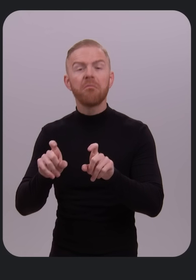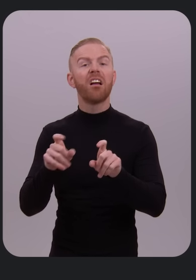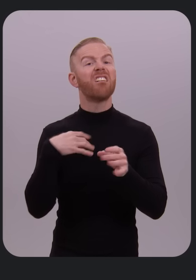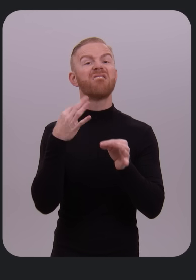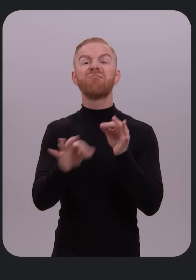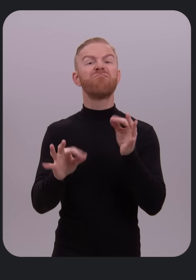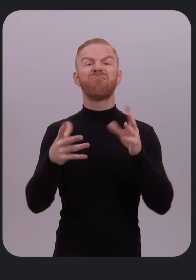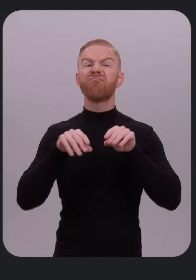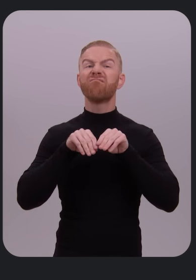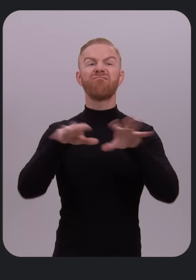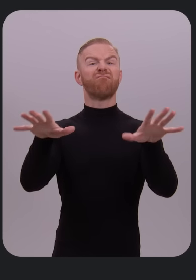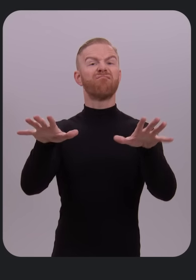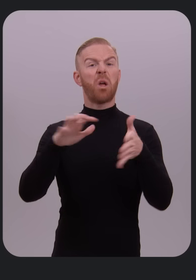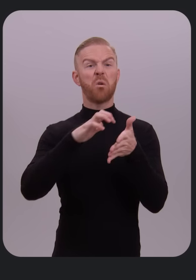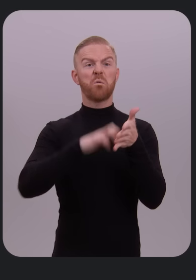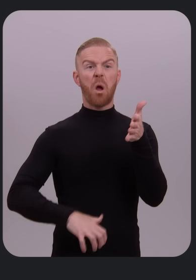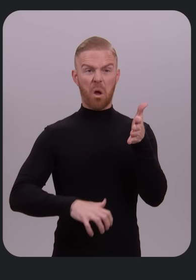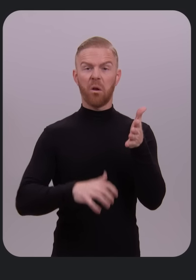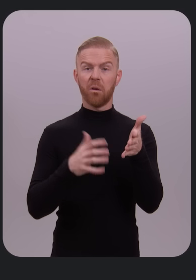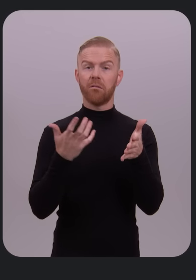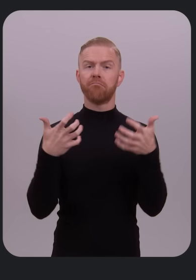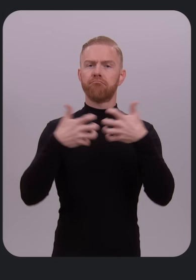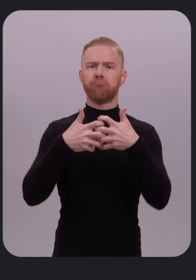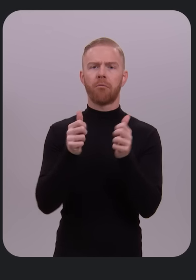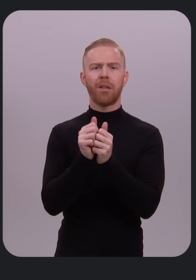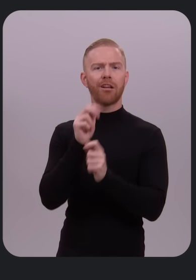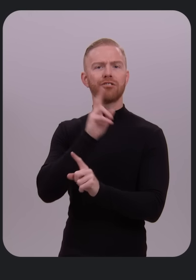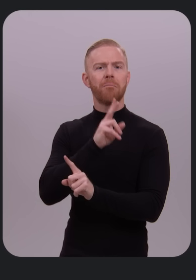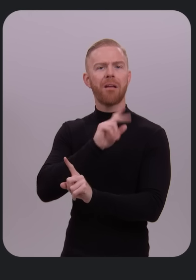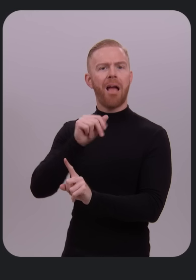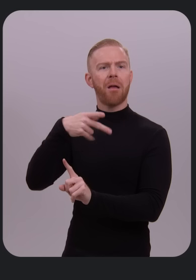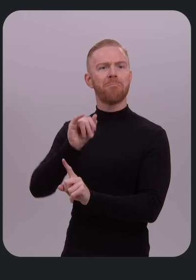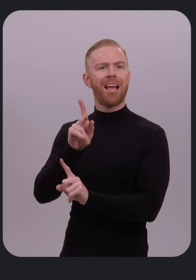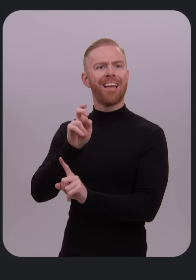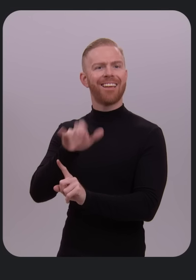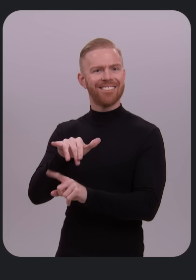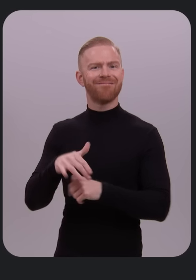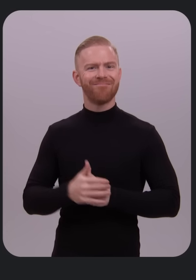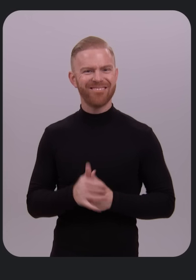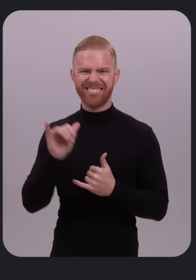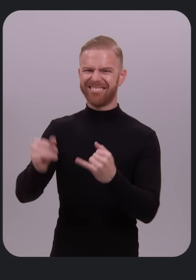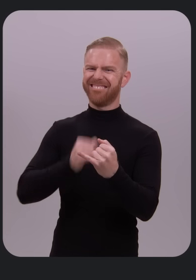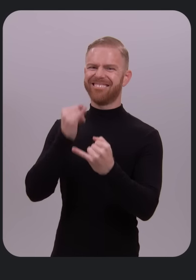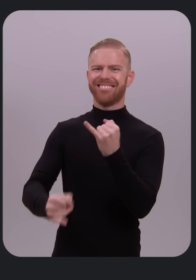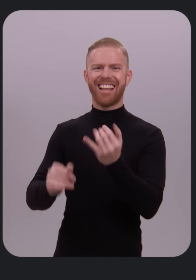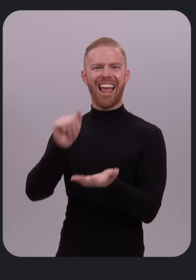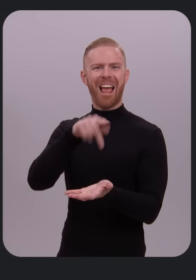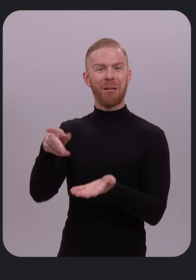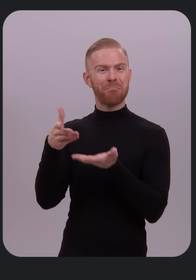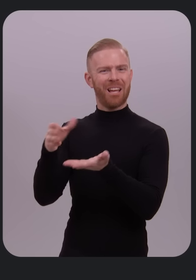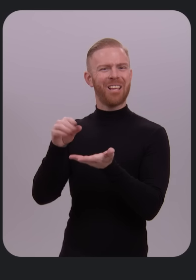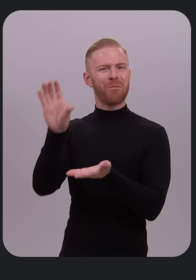along with my Gemini API key. So here's our final app in Chrome.